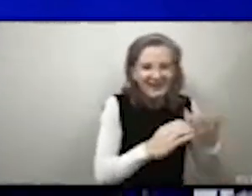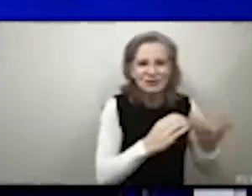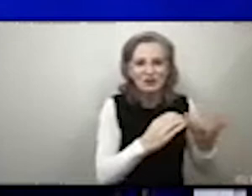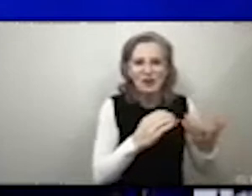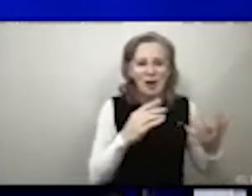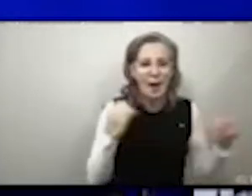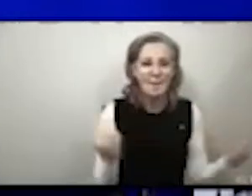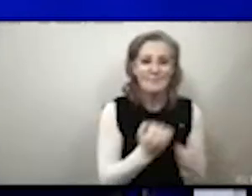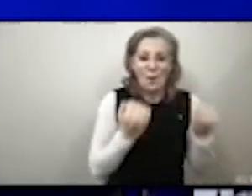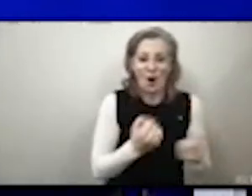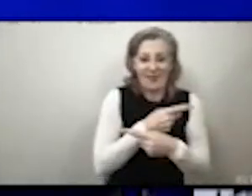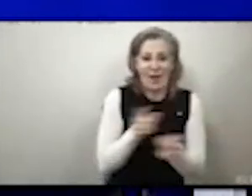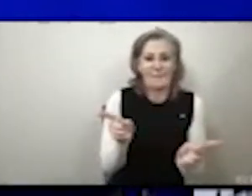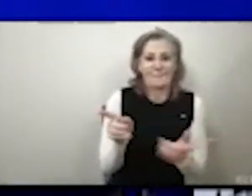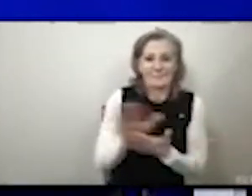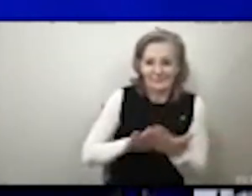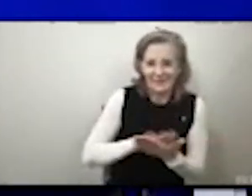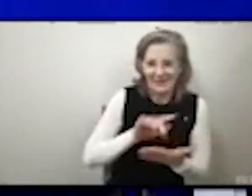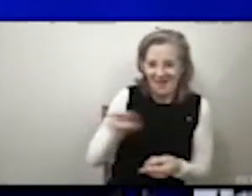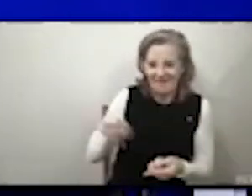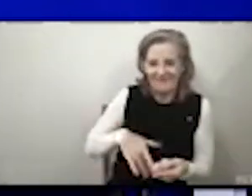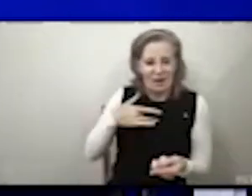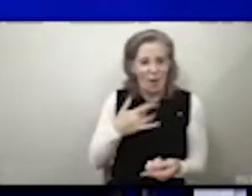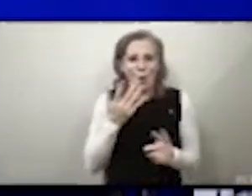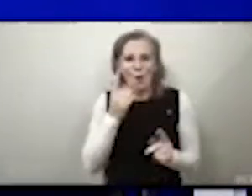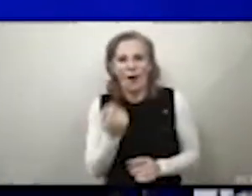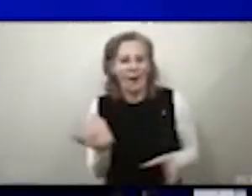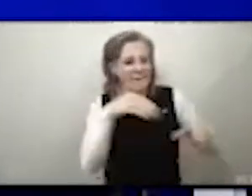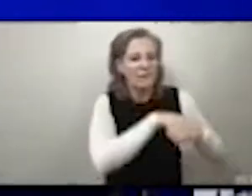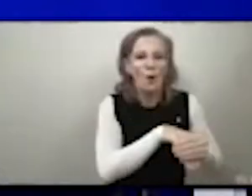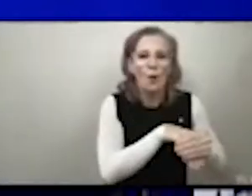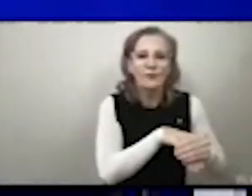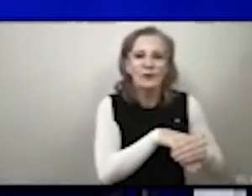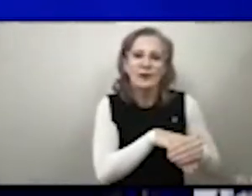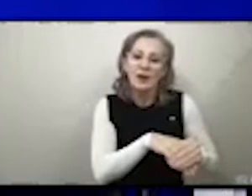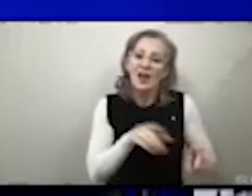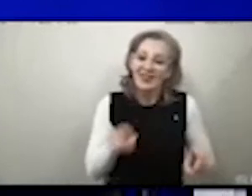get involved in that participation. And that means that they need knowledge training, education, um, et cetera, and